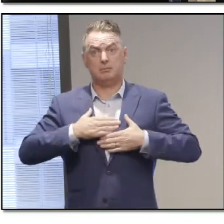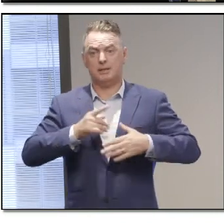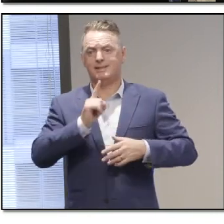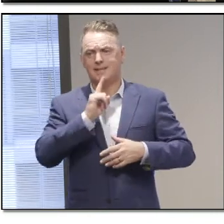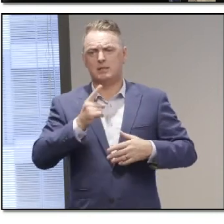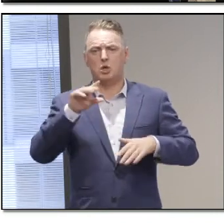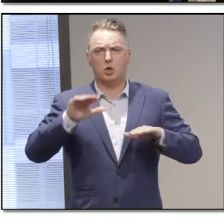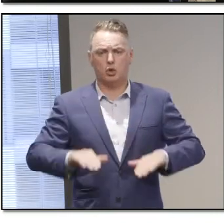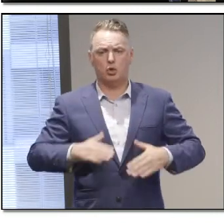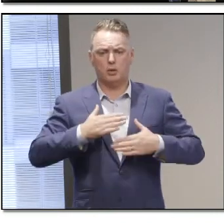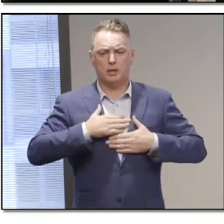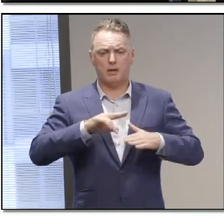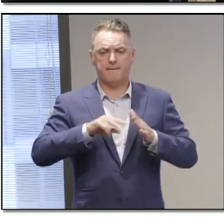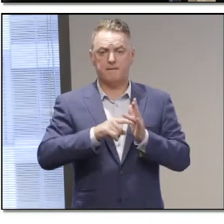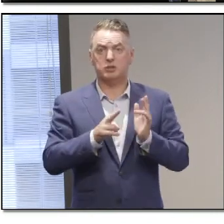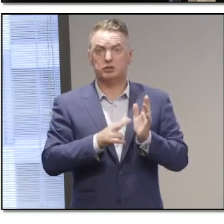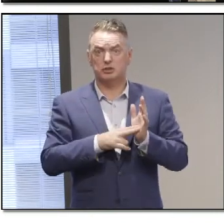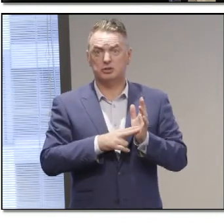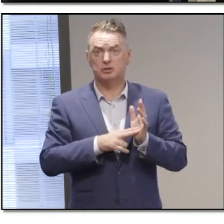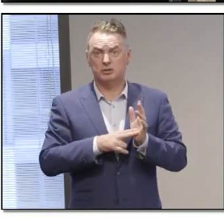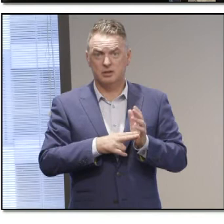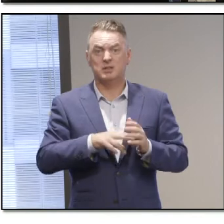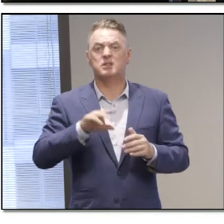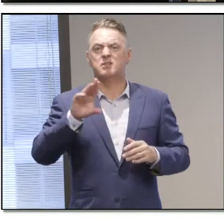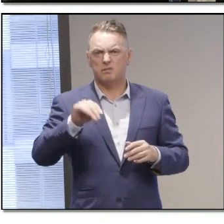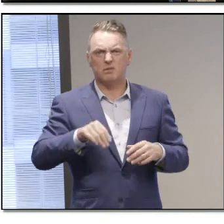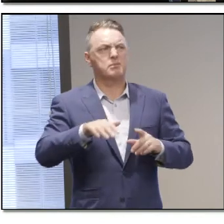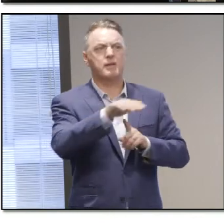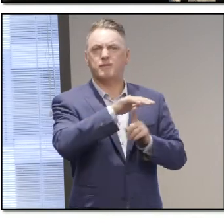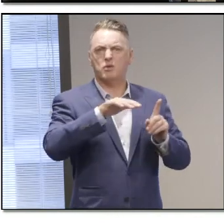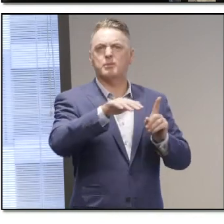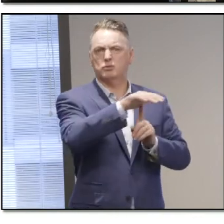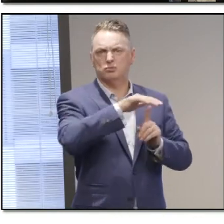a primary risk factor for asthma from all of those environmental reasons that I told you,